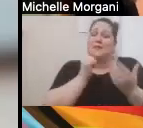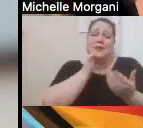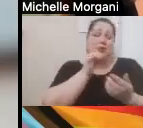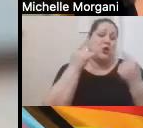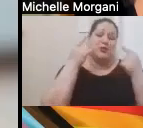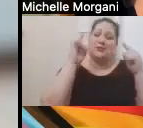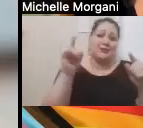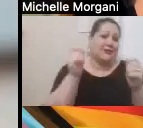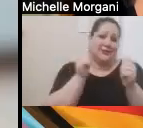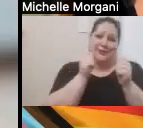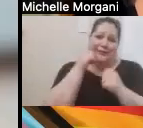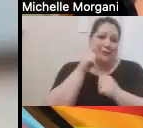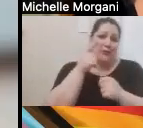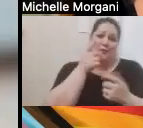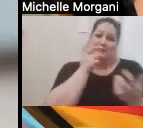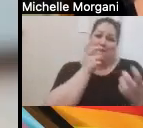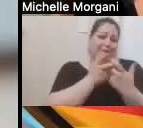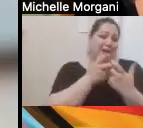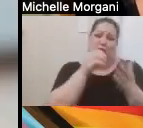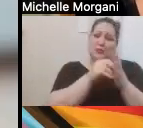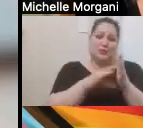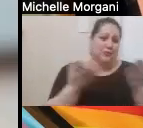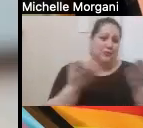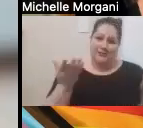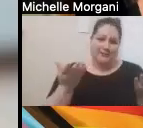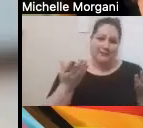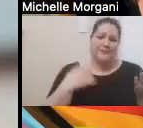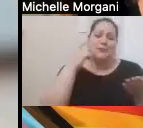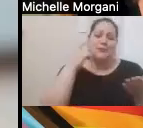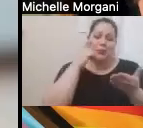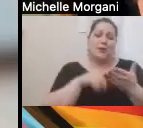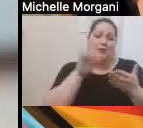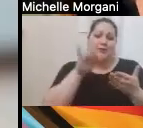So we recognize that if there are speech impairments, and again, you're right,